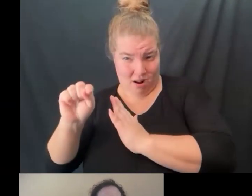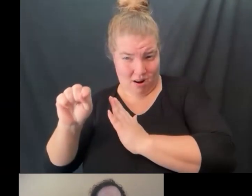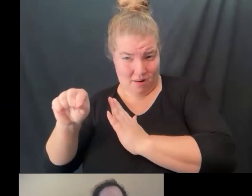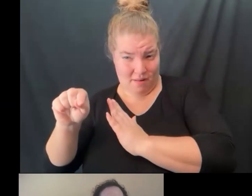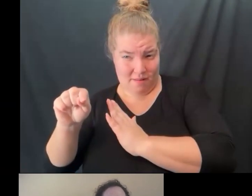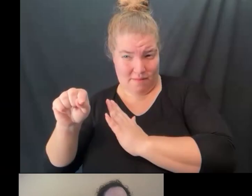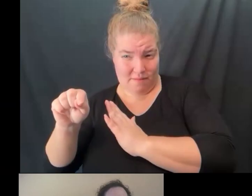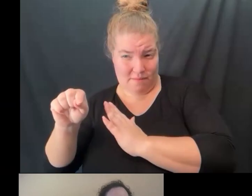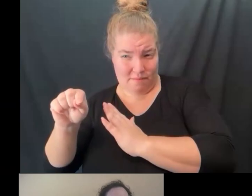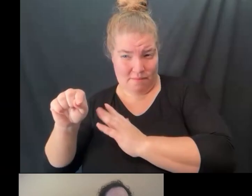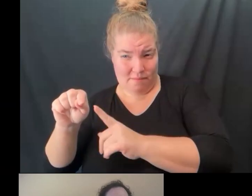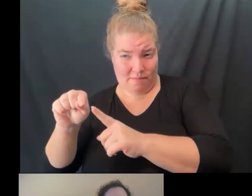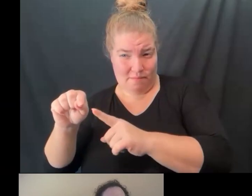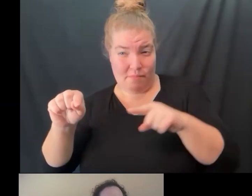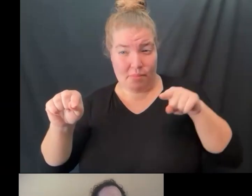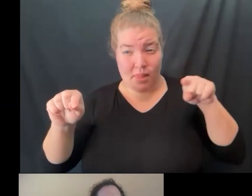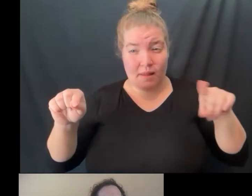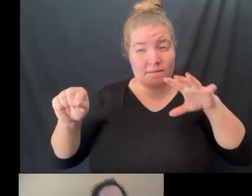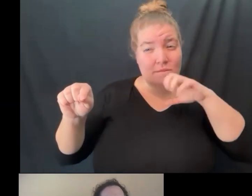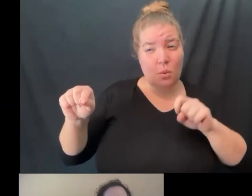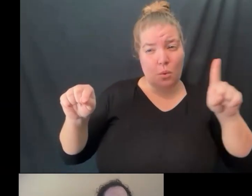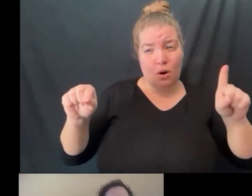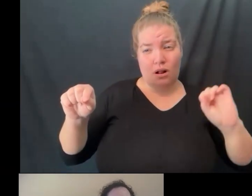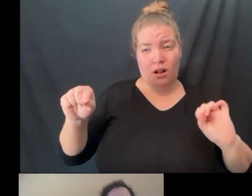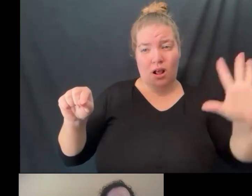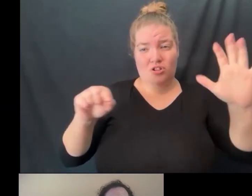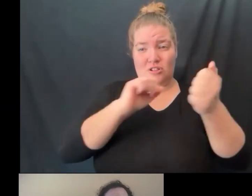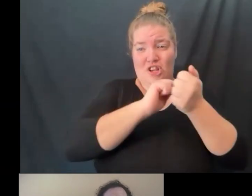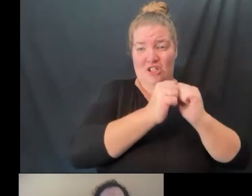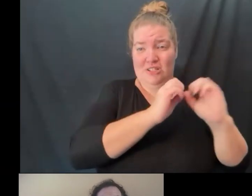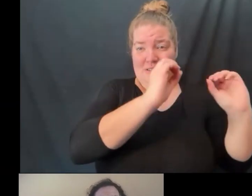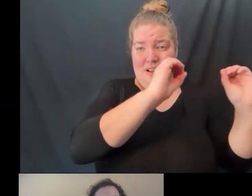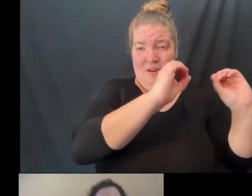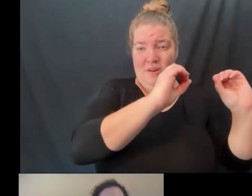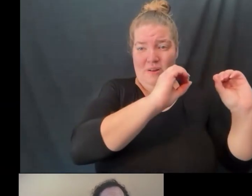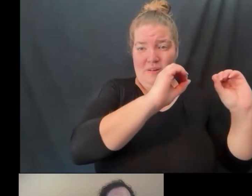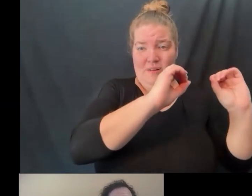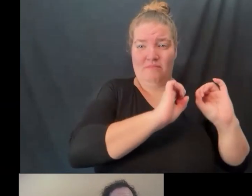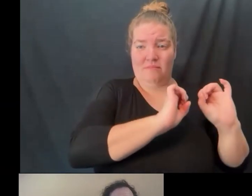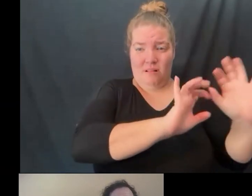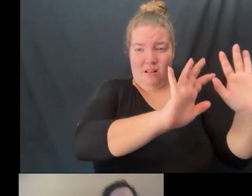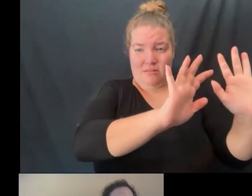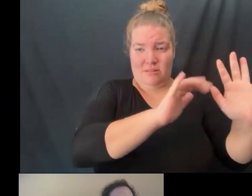what do you do with legacy stuff? So the deal is if you promise to never change that stuff at all,